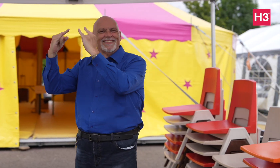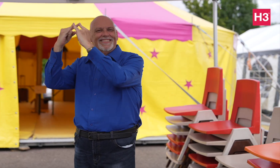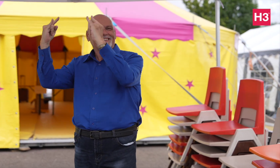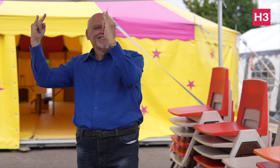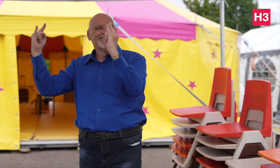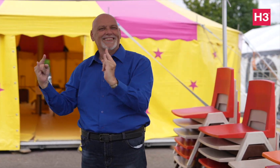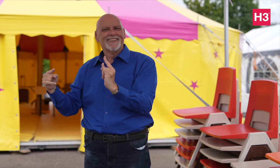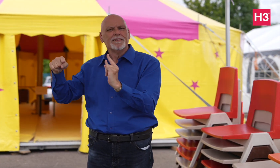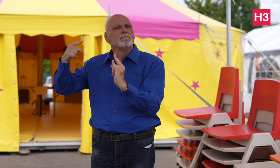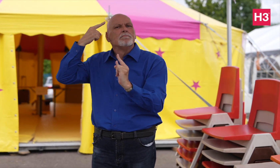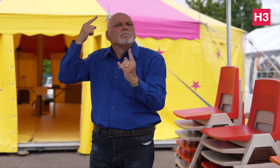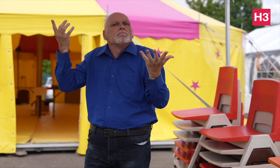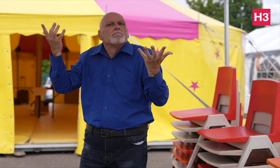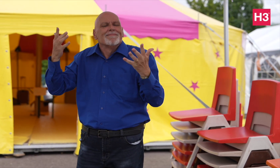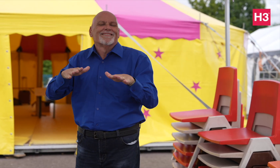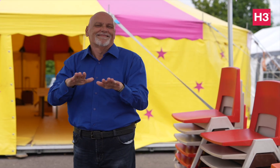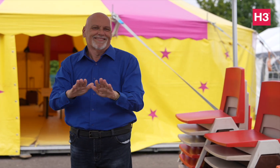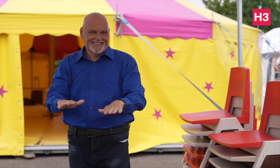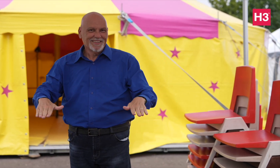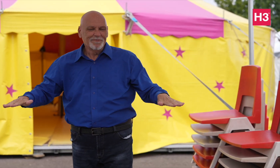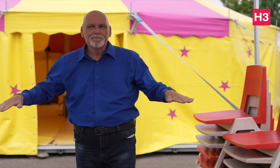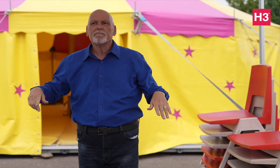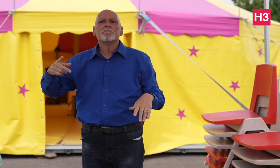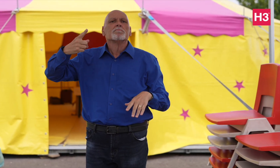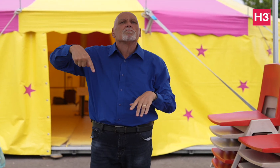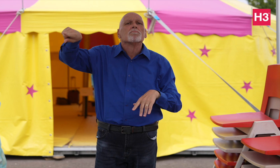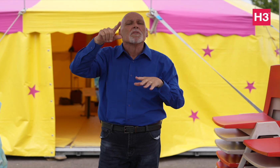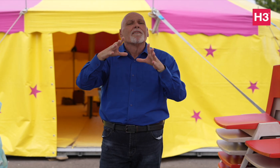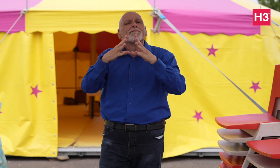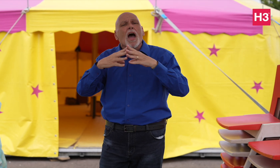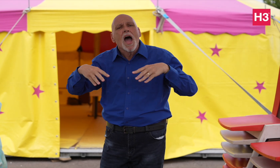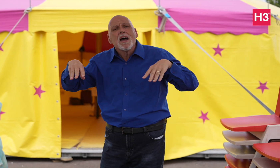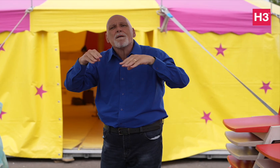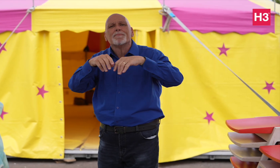for children! Festival-goers who have kids can bring them here, where they get